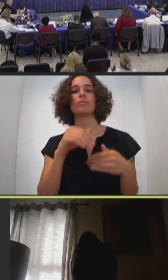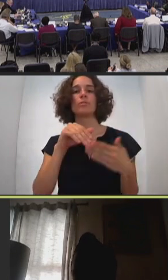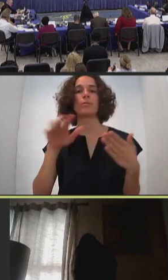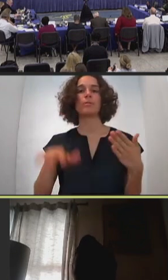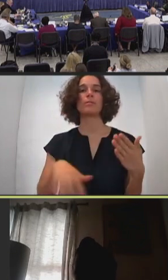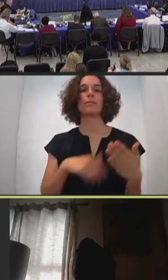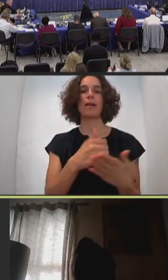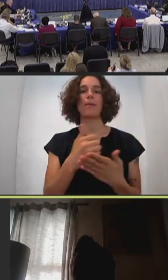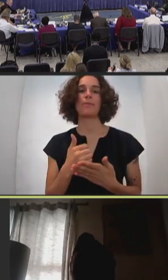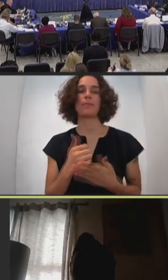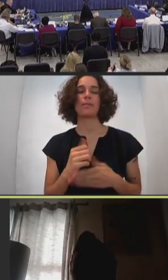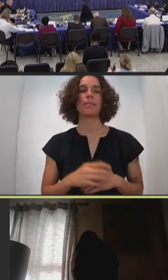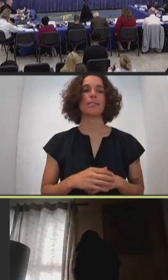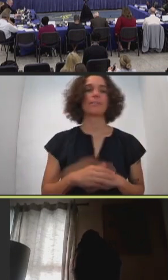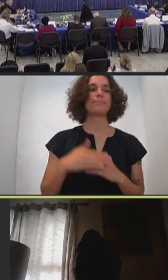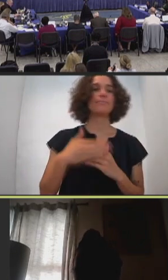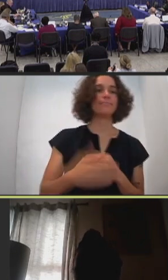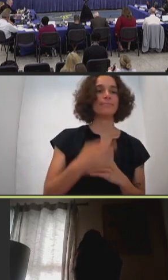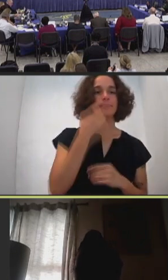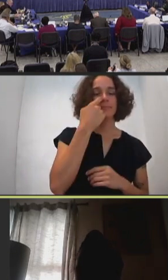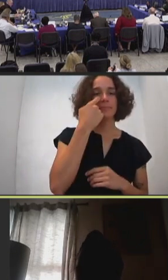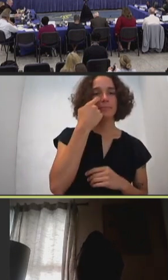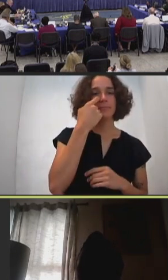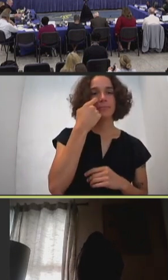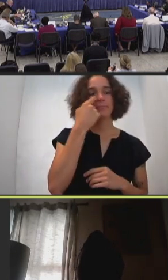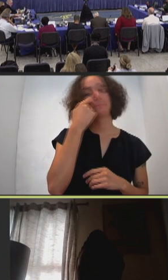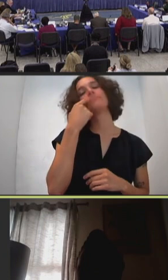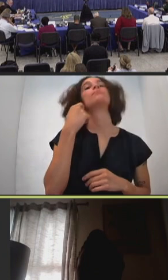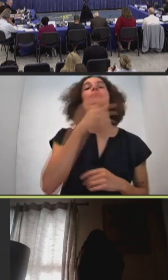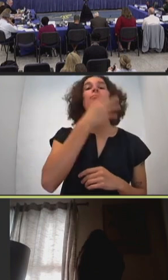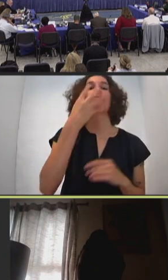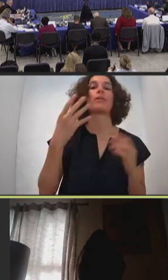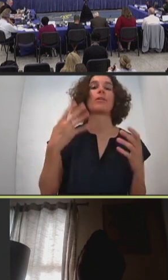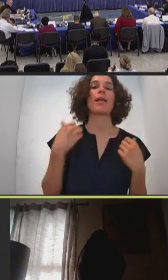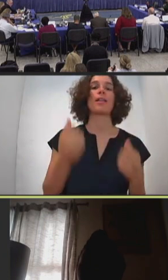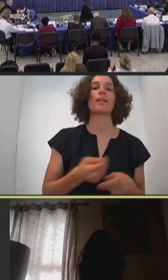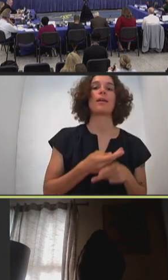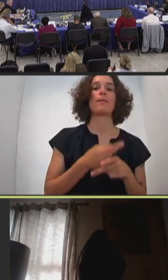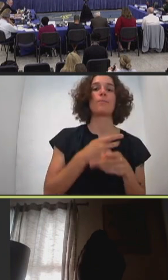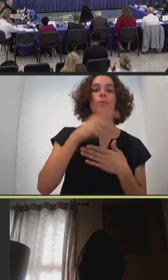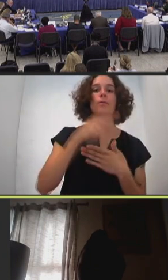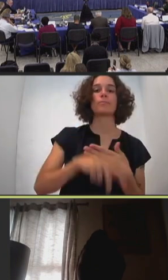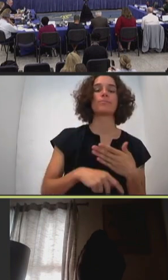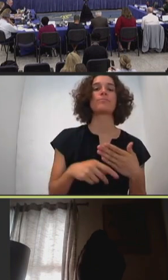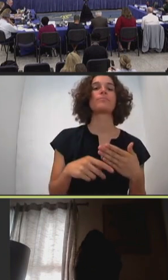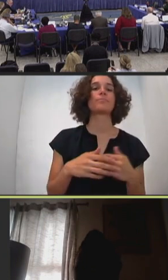So, the migrant healthcare program connects migrants who need health services both here